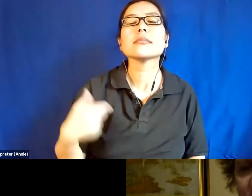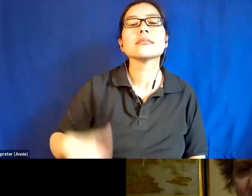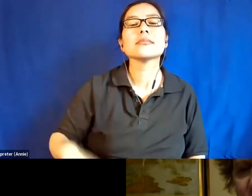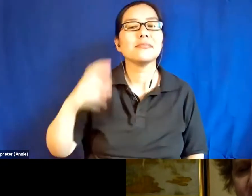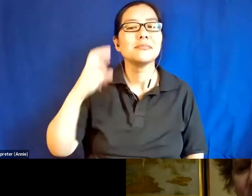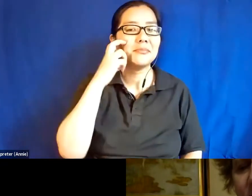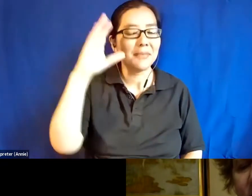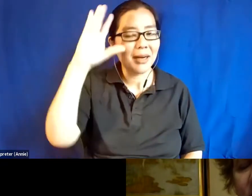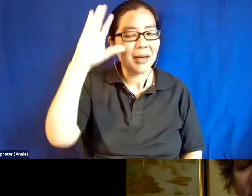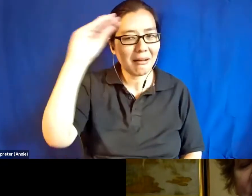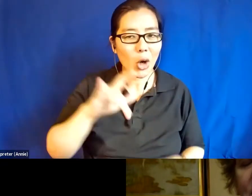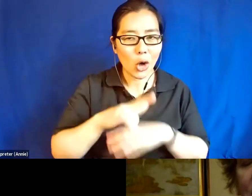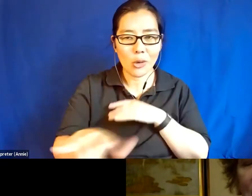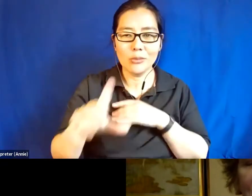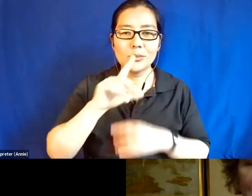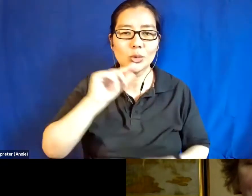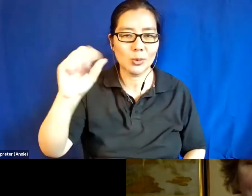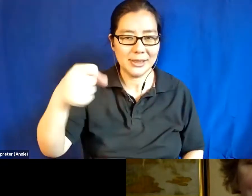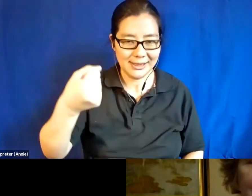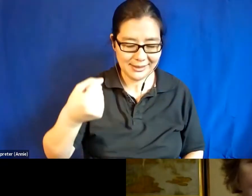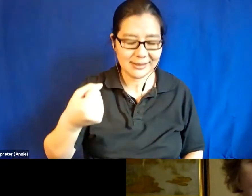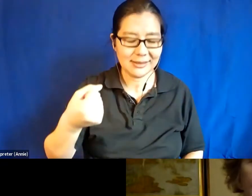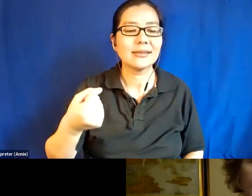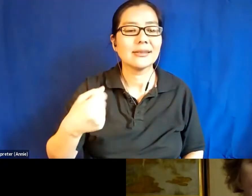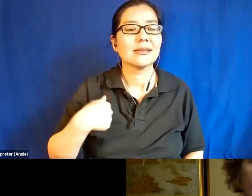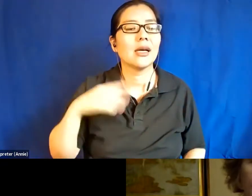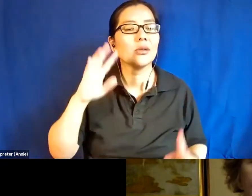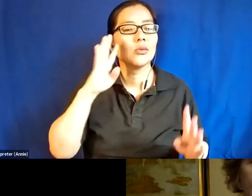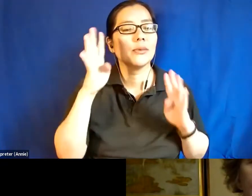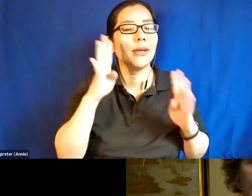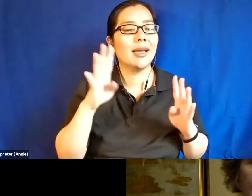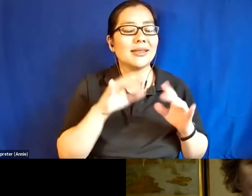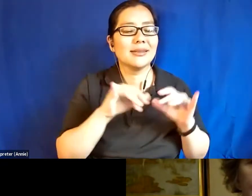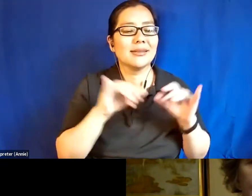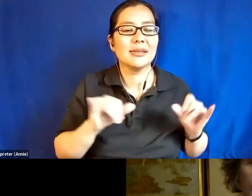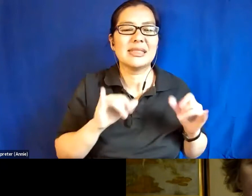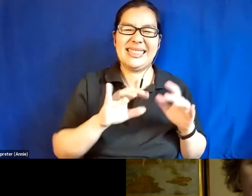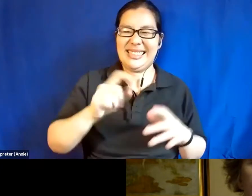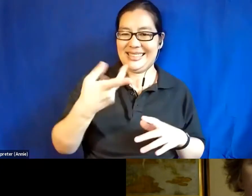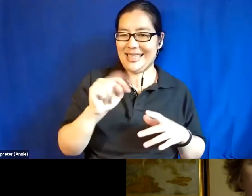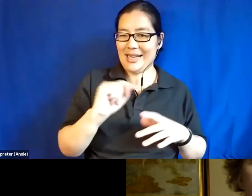early twenties. I created a system of text based building instructions that lets blind